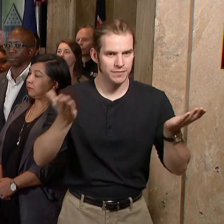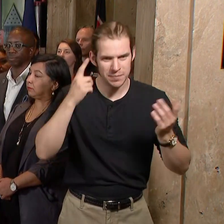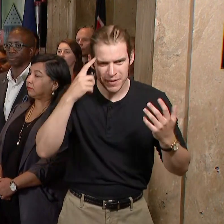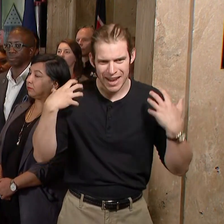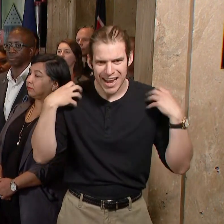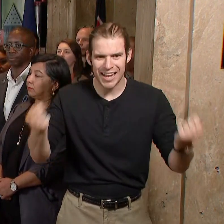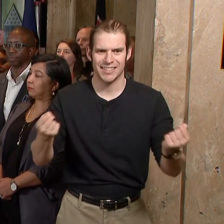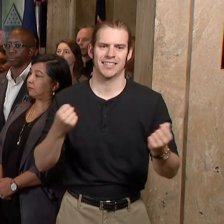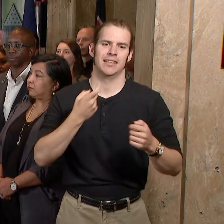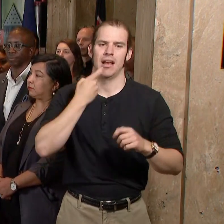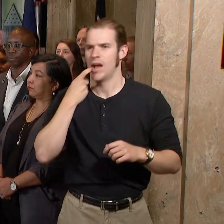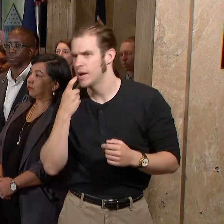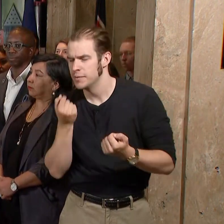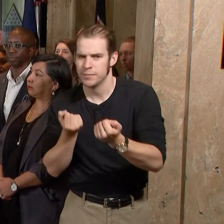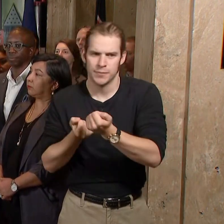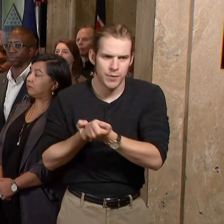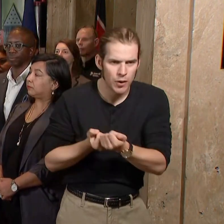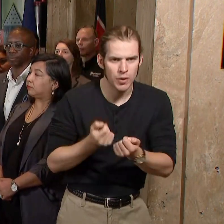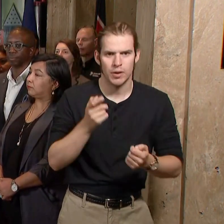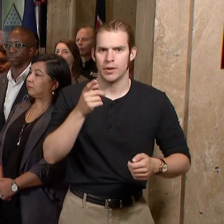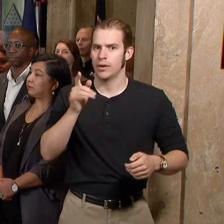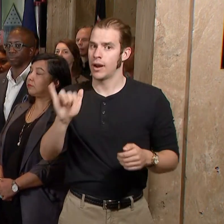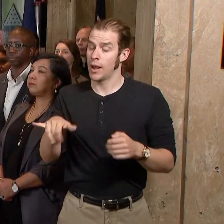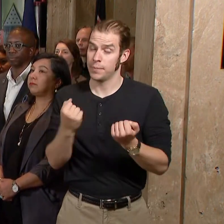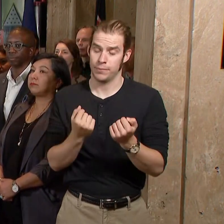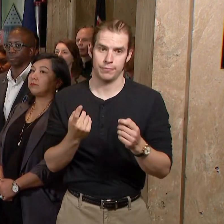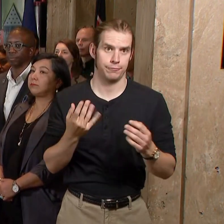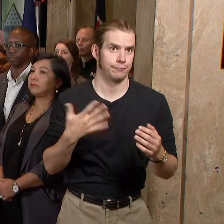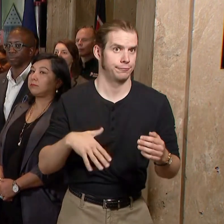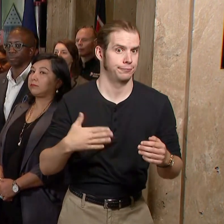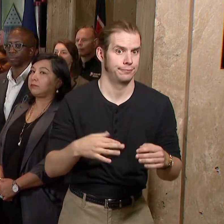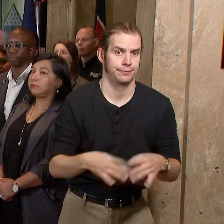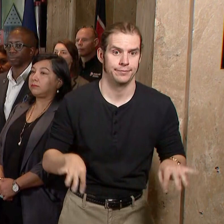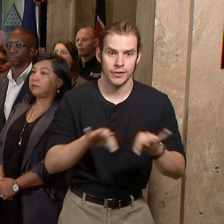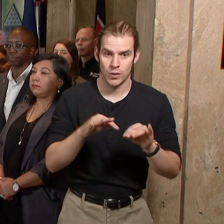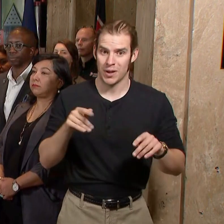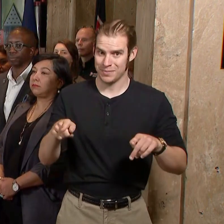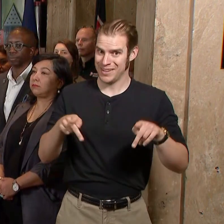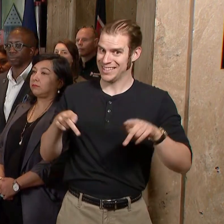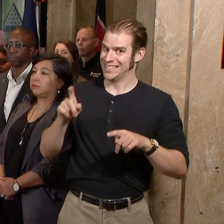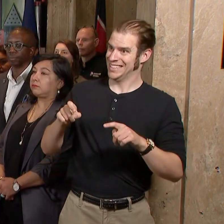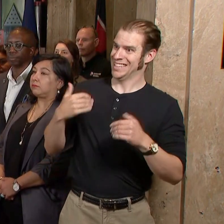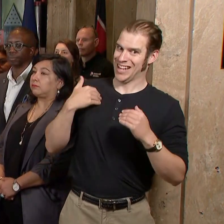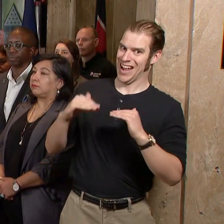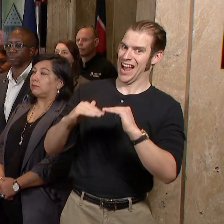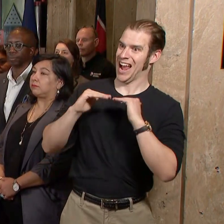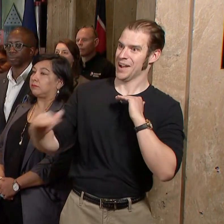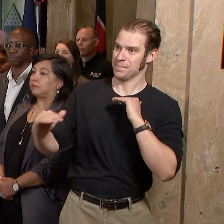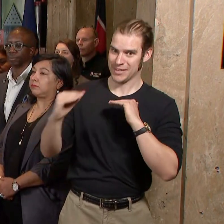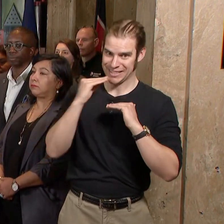that often when people are in stable housing, they're much more likely to access resources than they might when they're worried about daily,